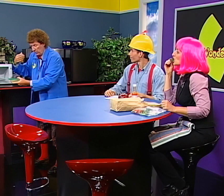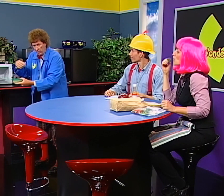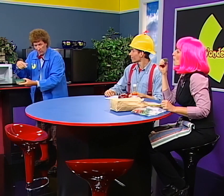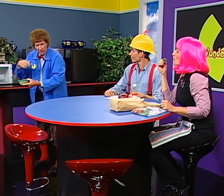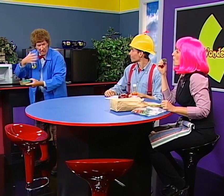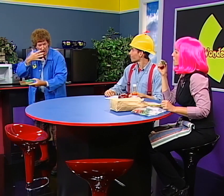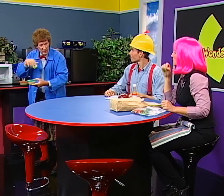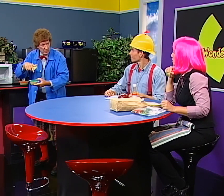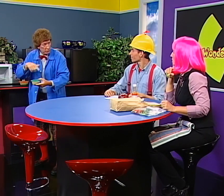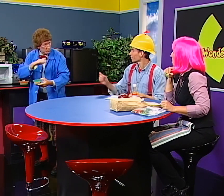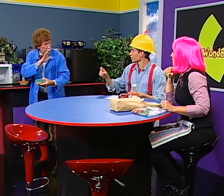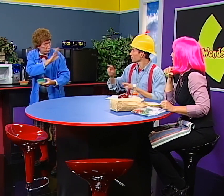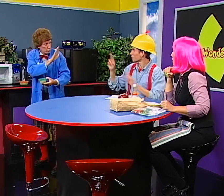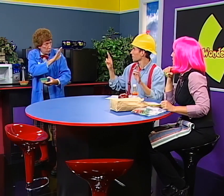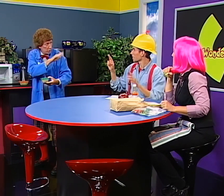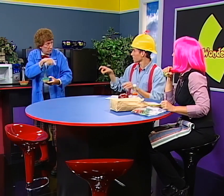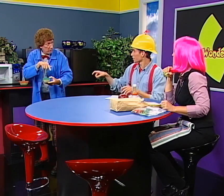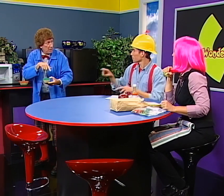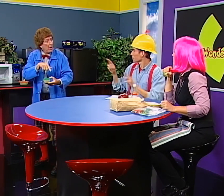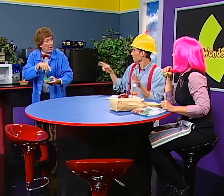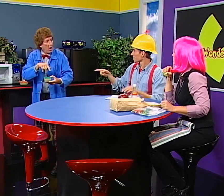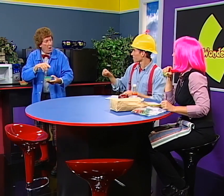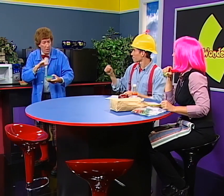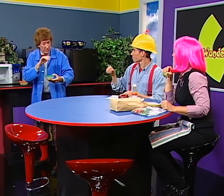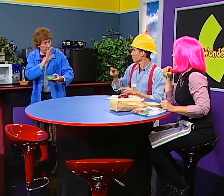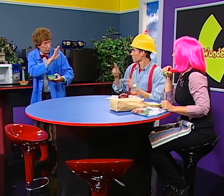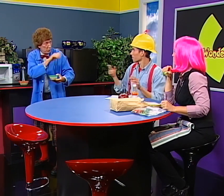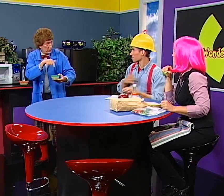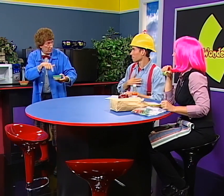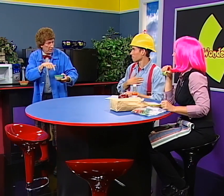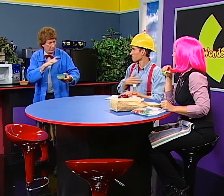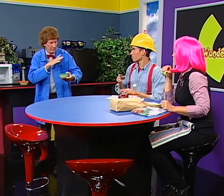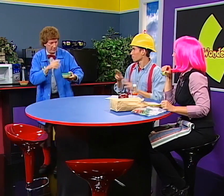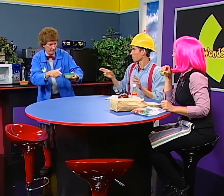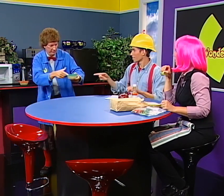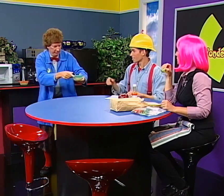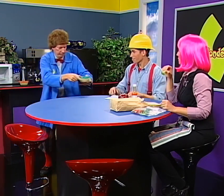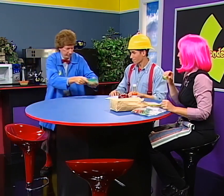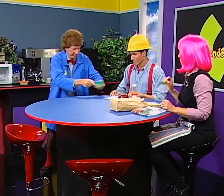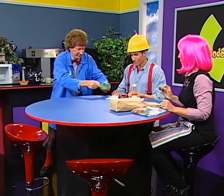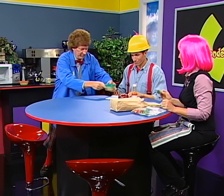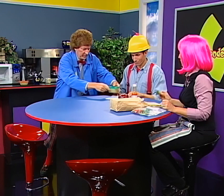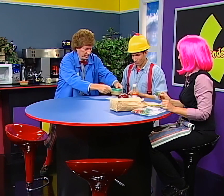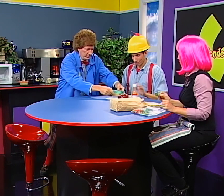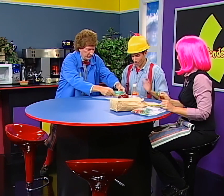WHOA, THIS IS REALLY HOT! IS THIS YOURS, BILLY? YES, THAT'S MY LUNCH. IT MUST BE READY.